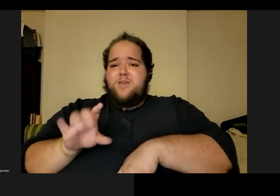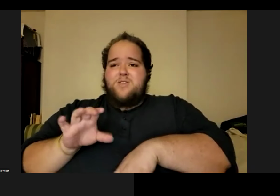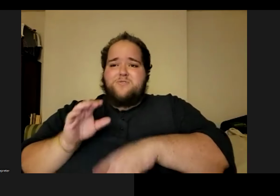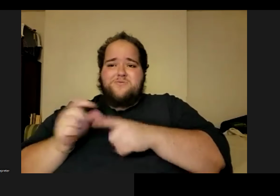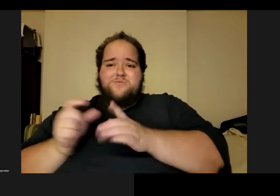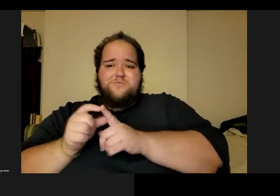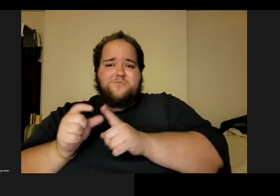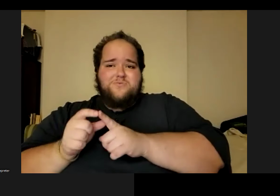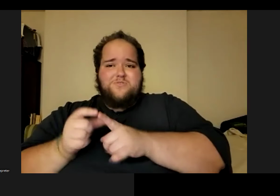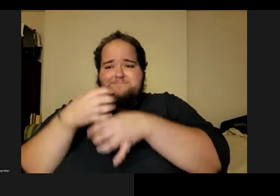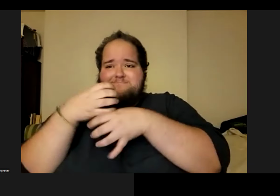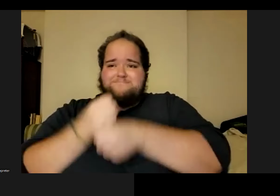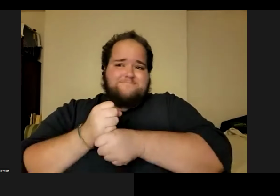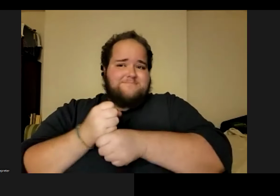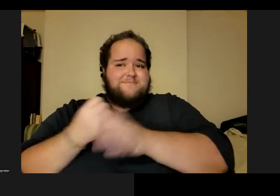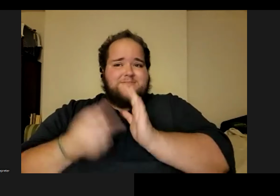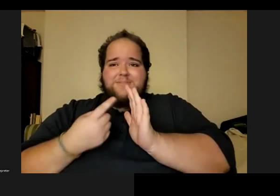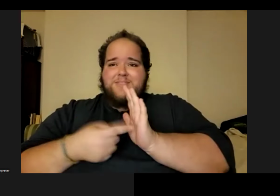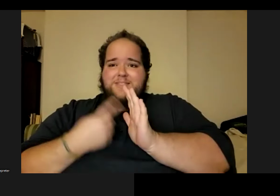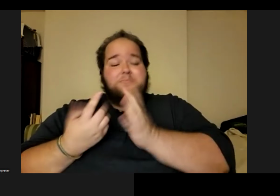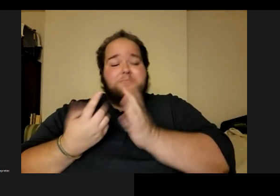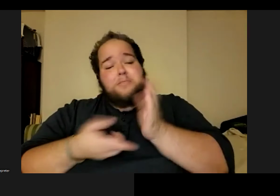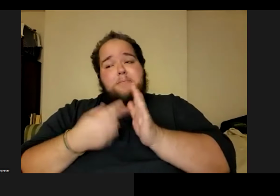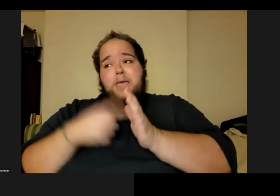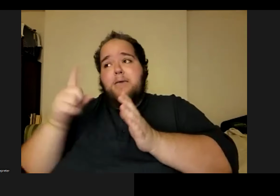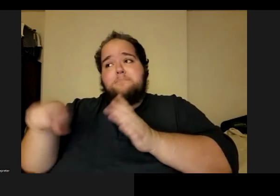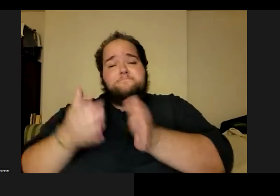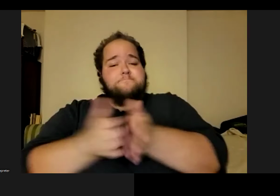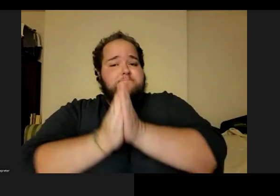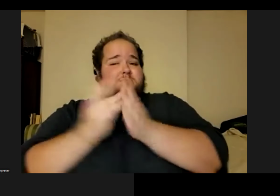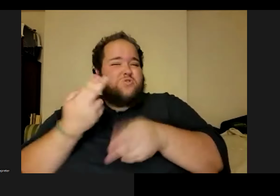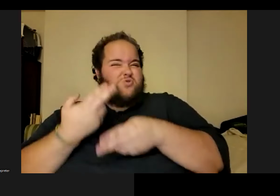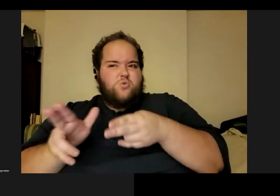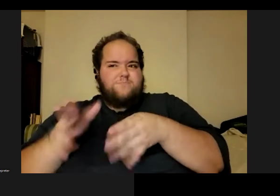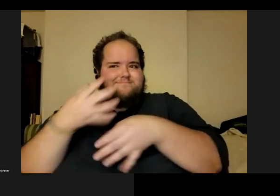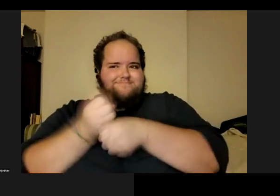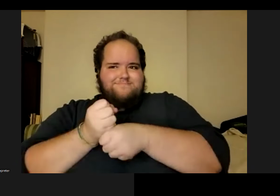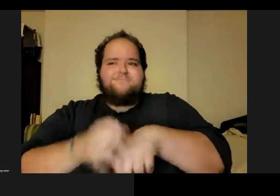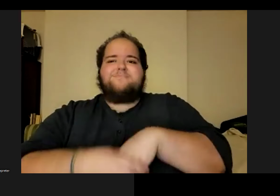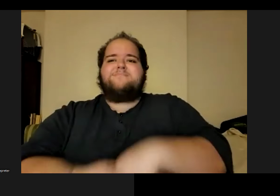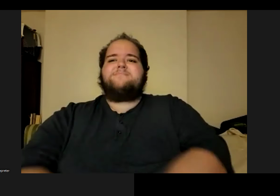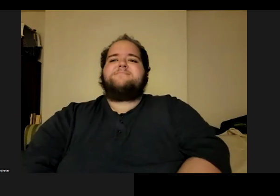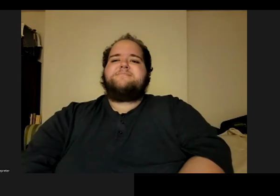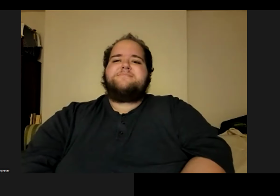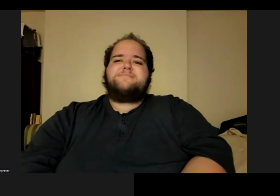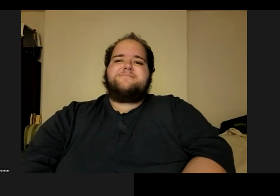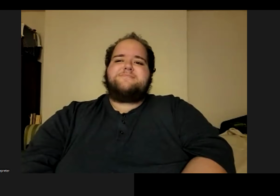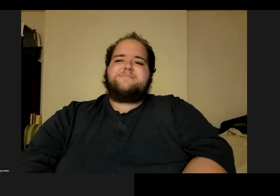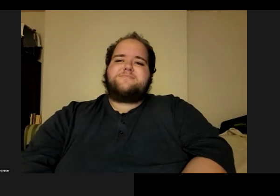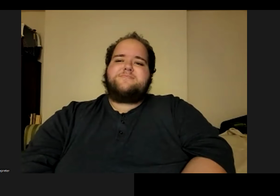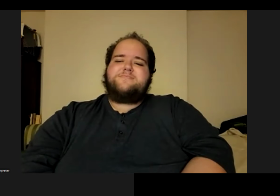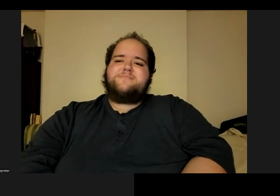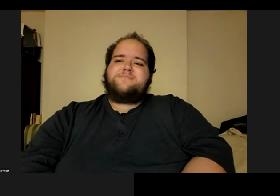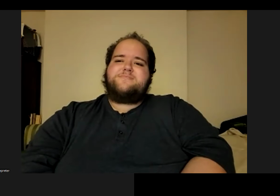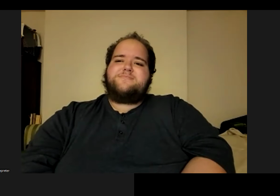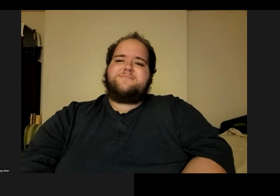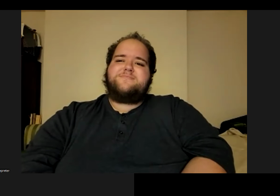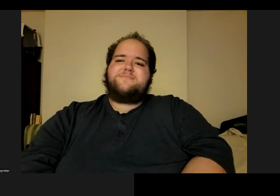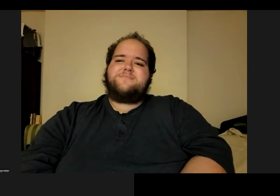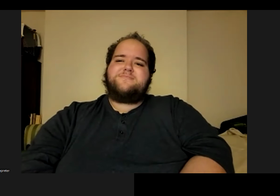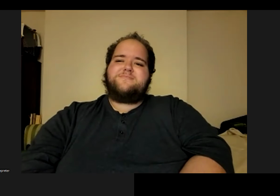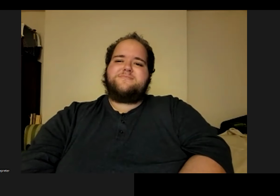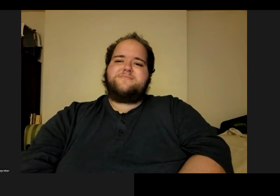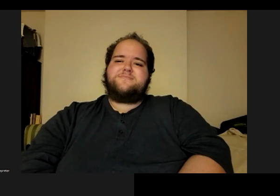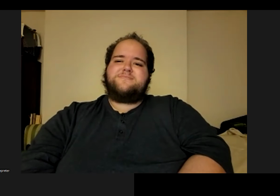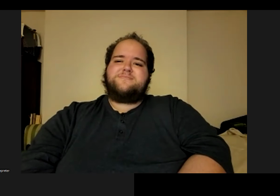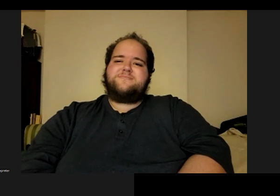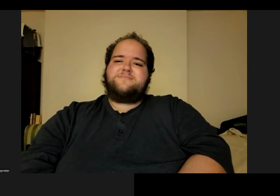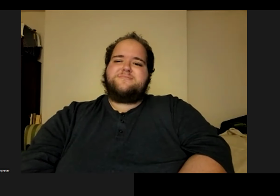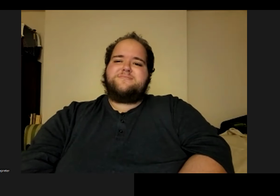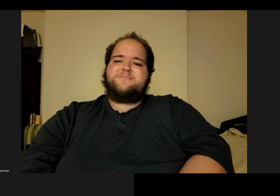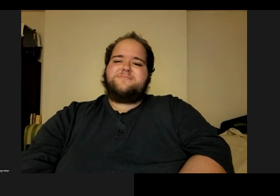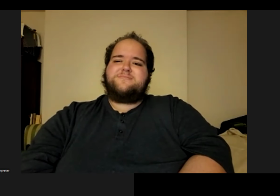So people will ask for short ones. So I'm actually just going to share my screen.